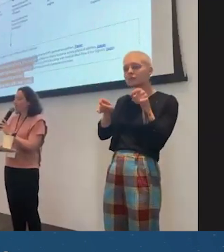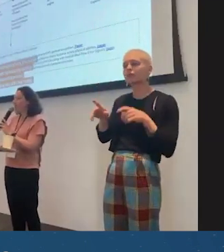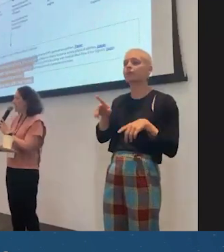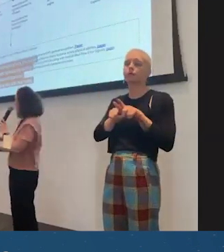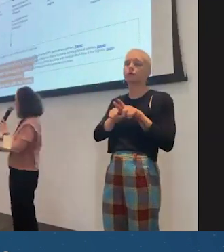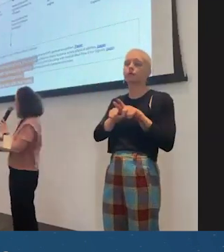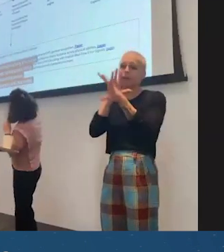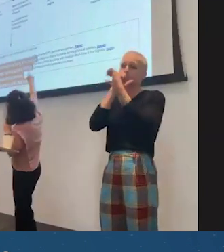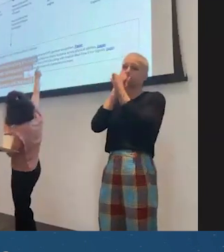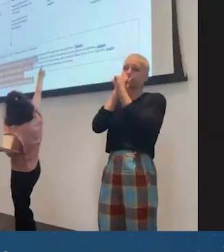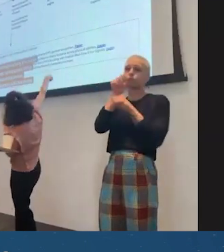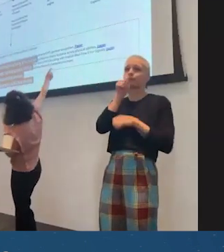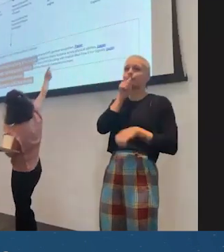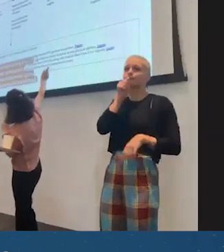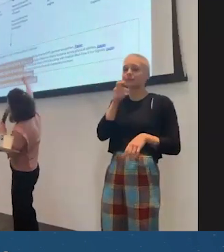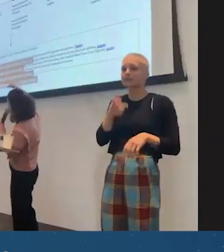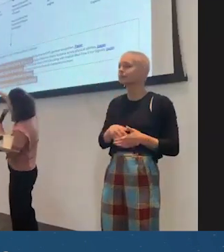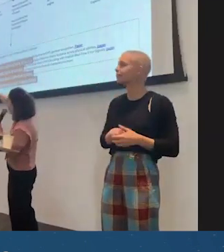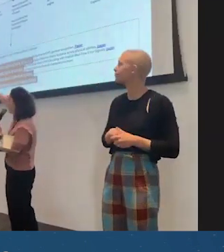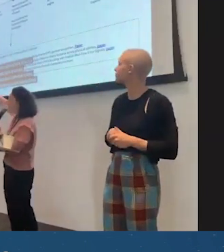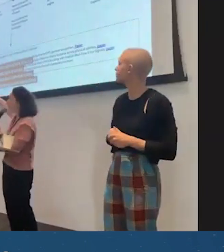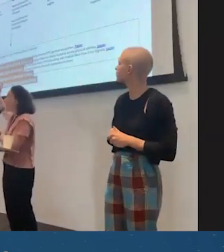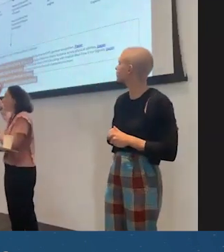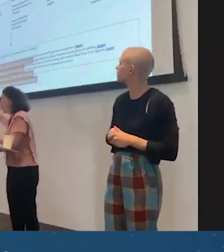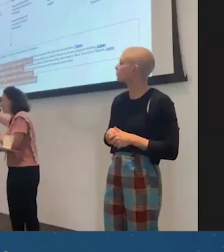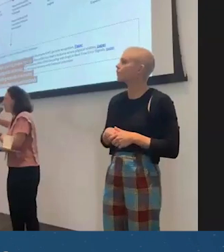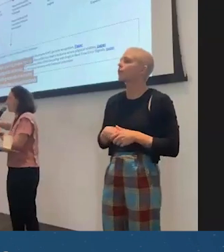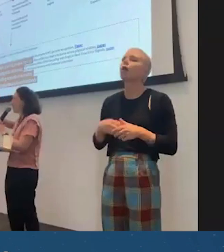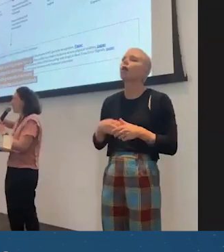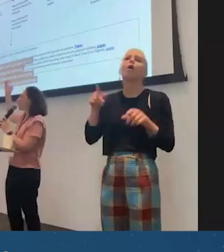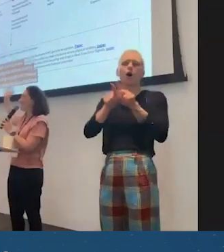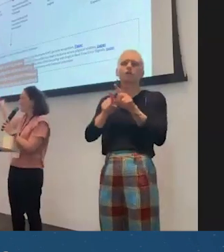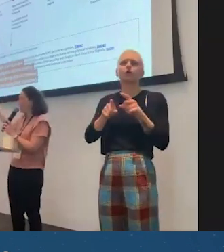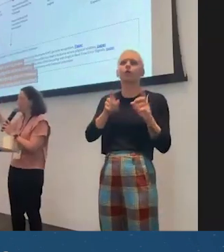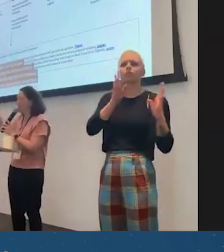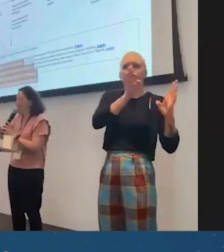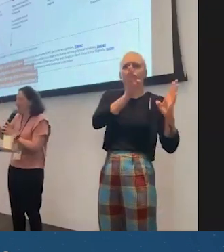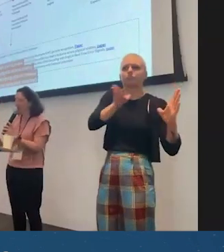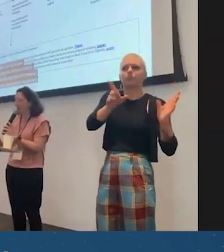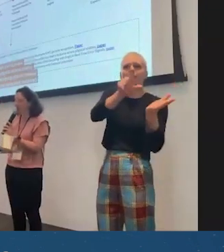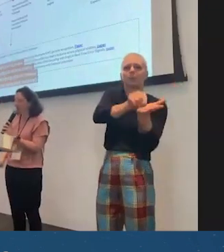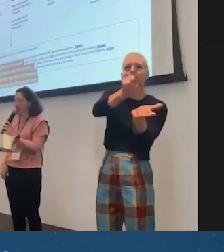And there's a few up here, and papers have been published. So that work is out there for others